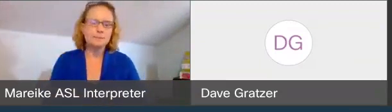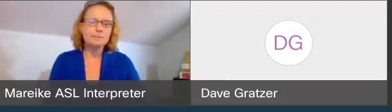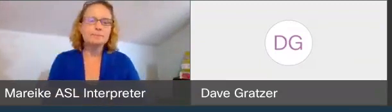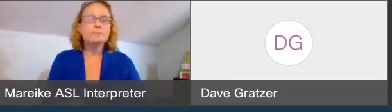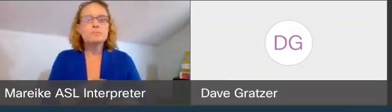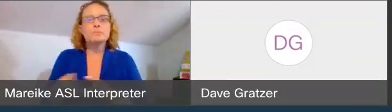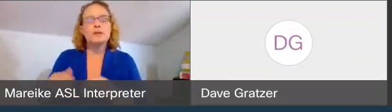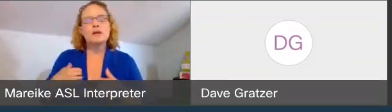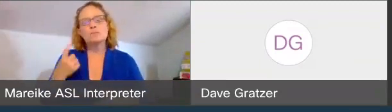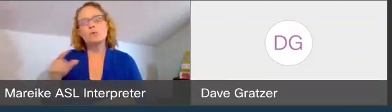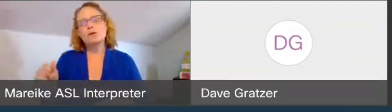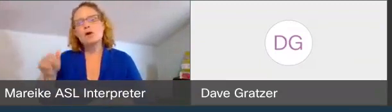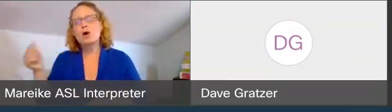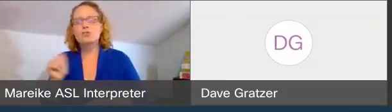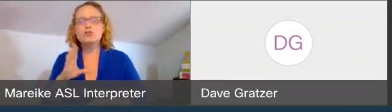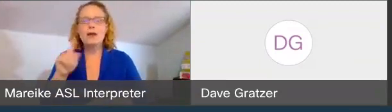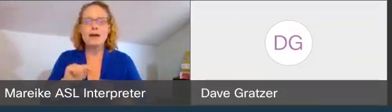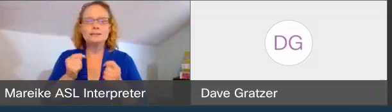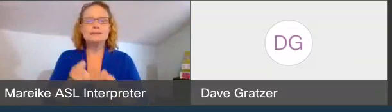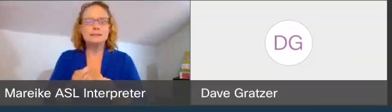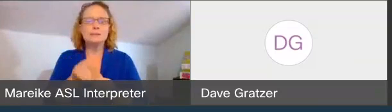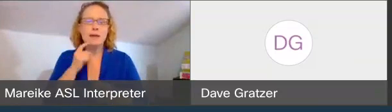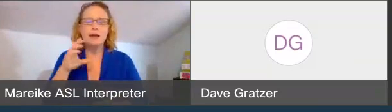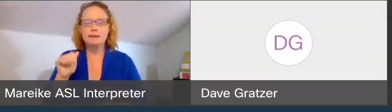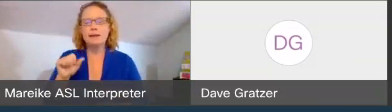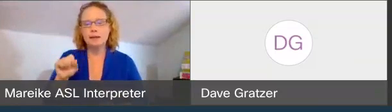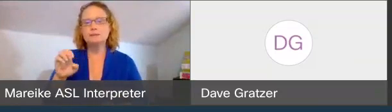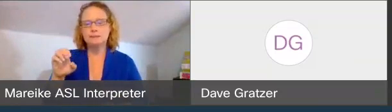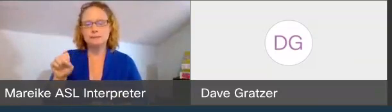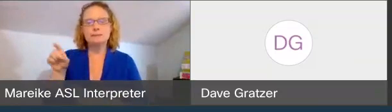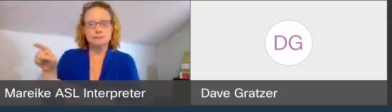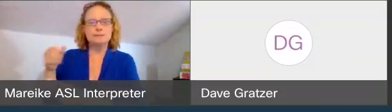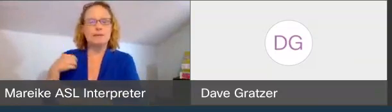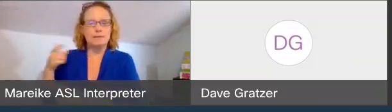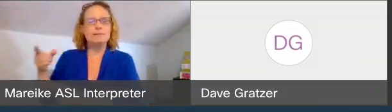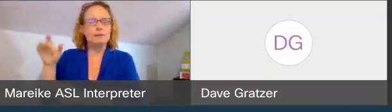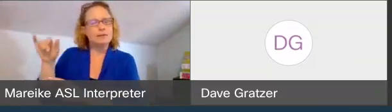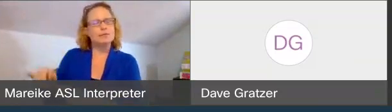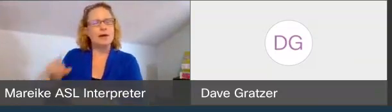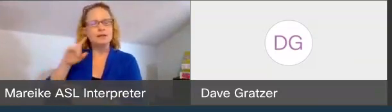one other ACT team at CASES that functions as an alternative to incarceration program.